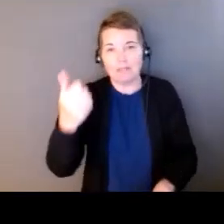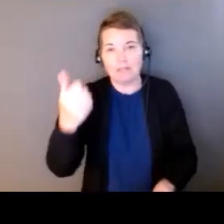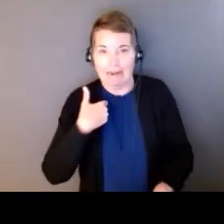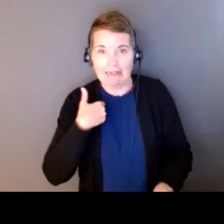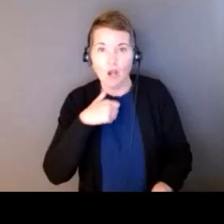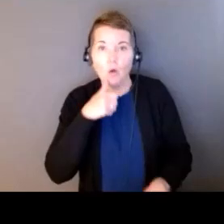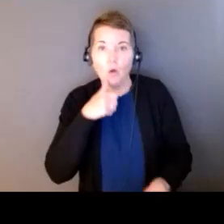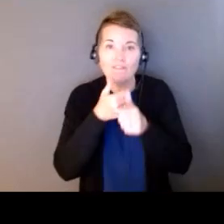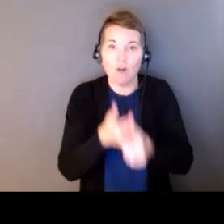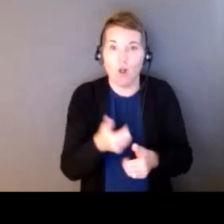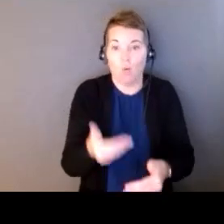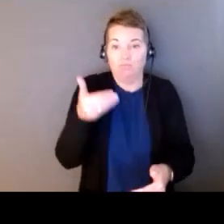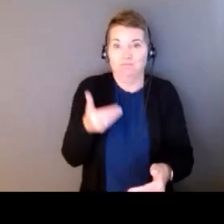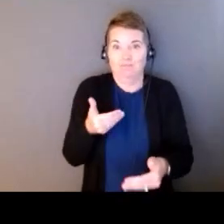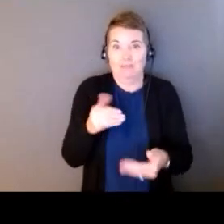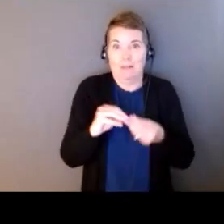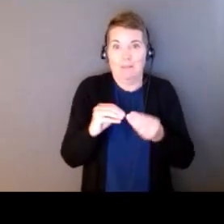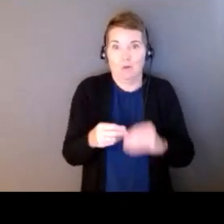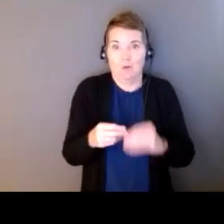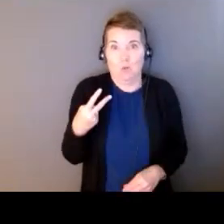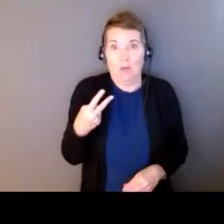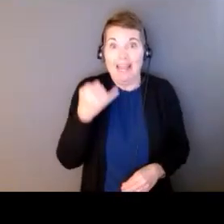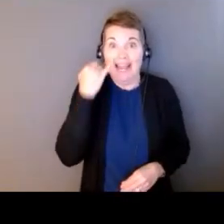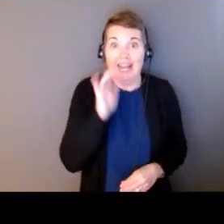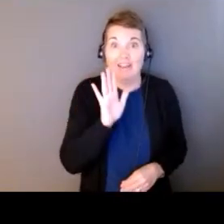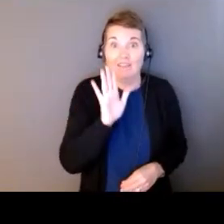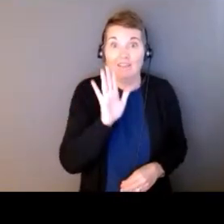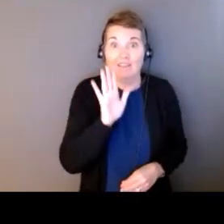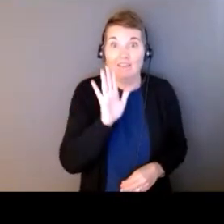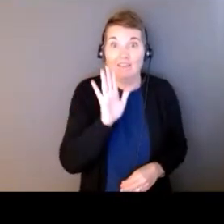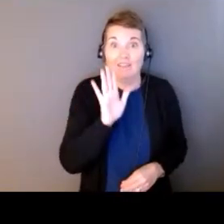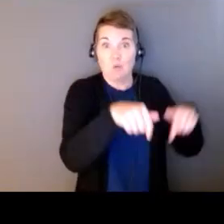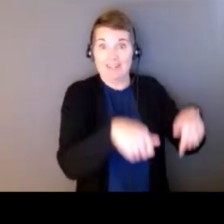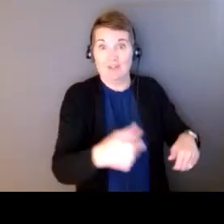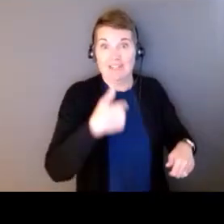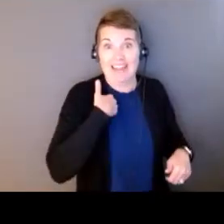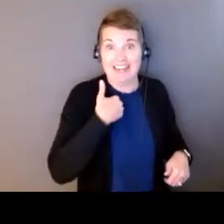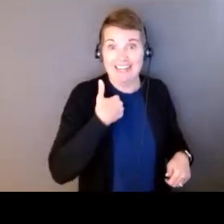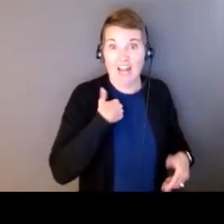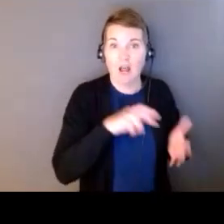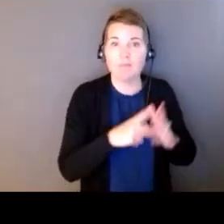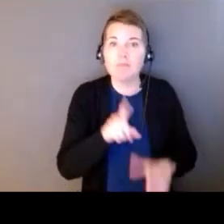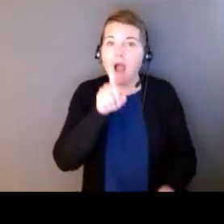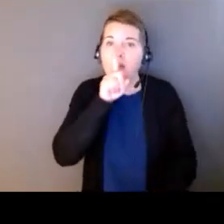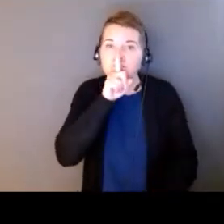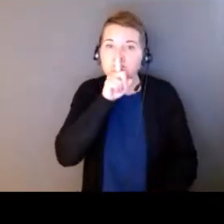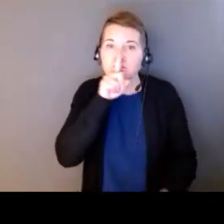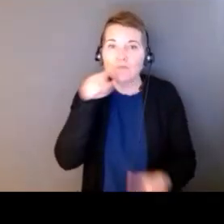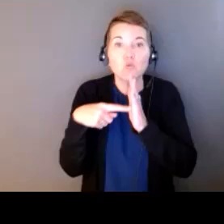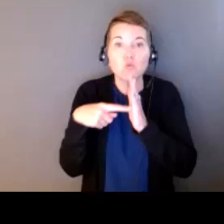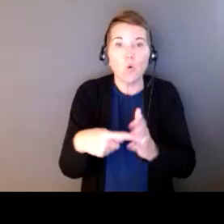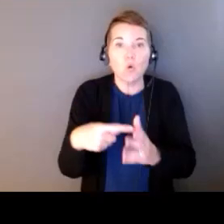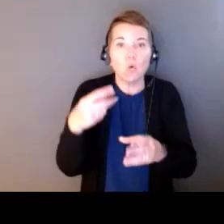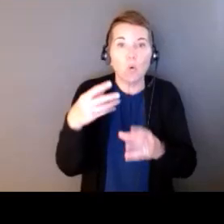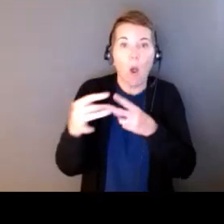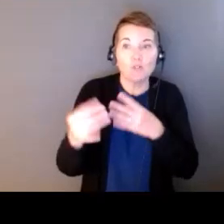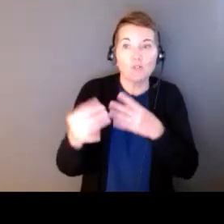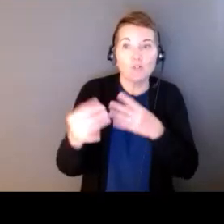So, if you're doing only a tour inside Canada, you might not have this next step designating the destinations outside of Canada.